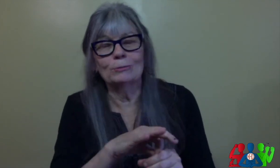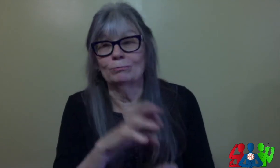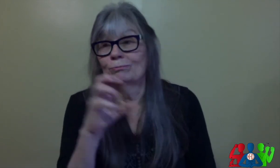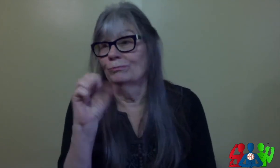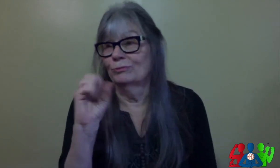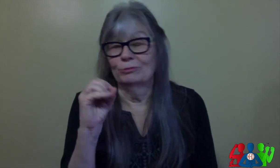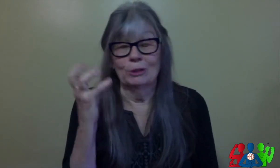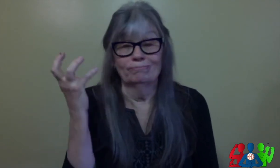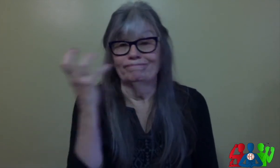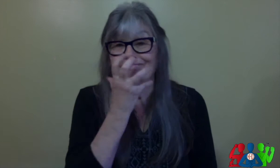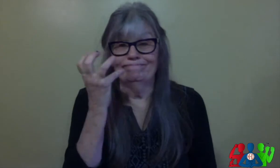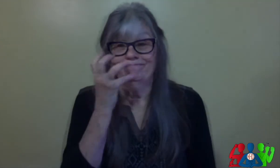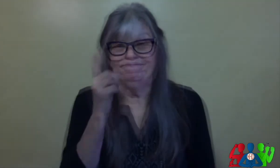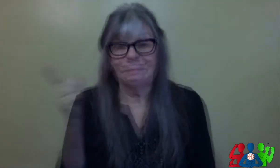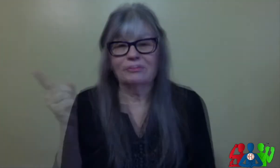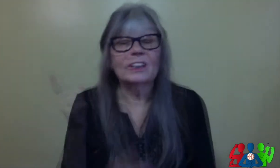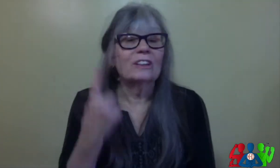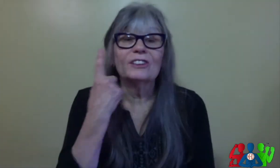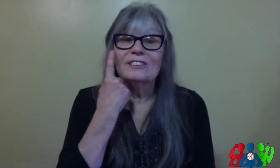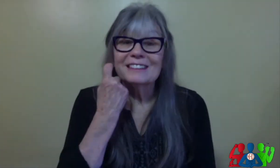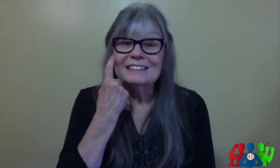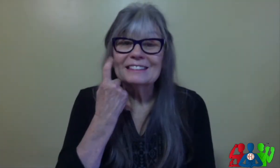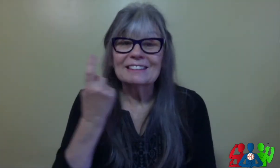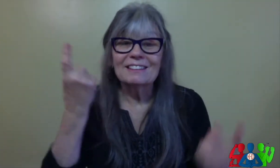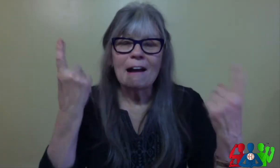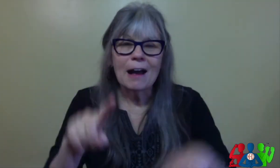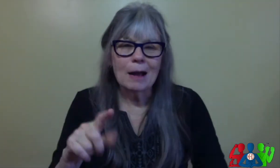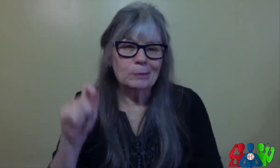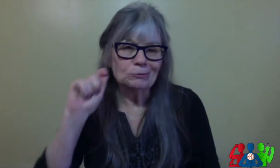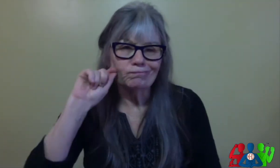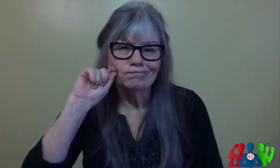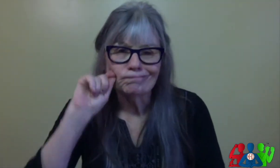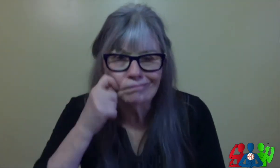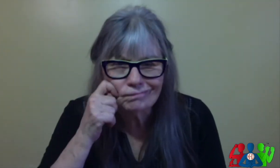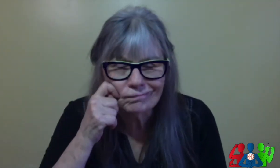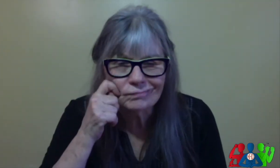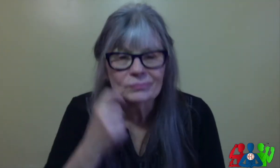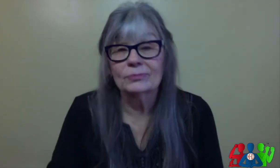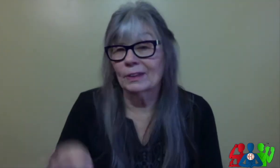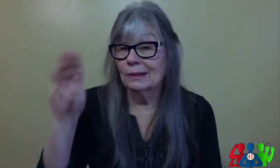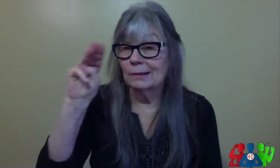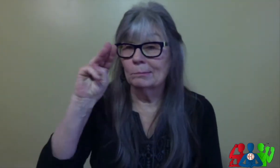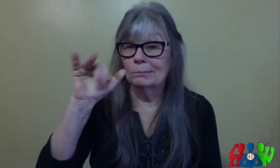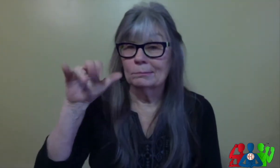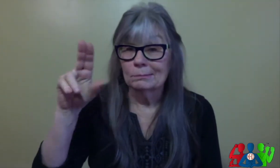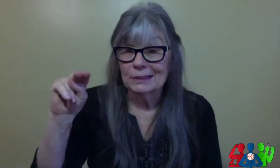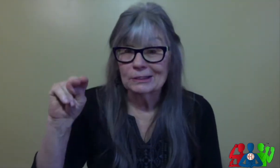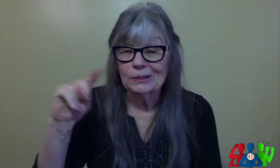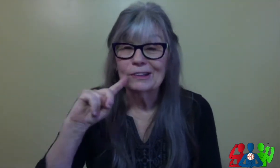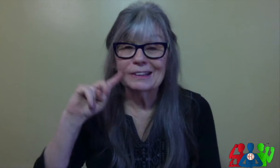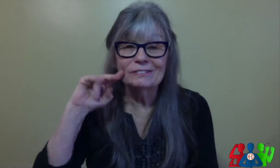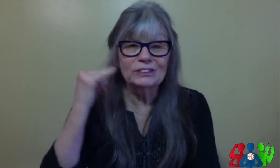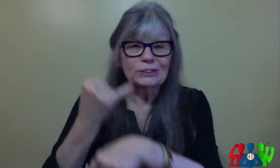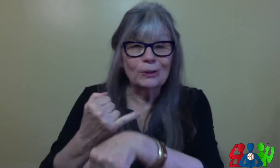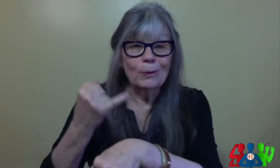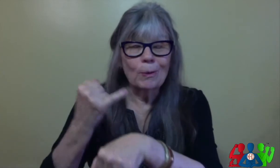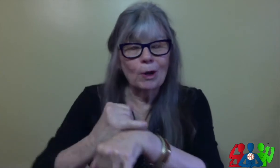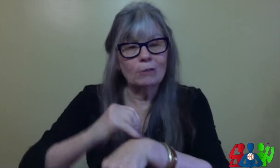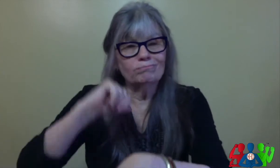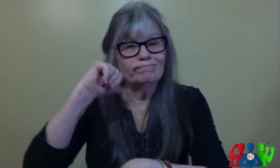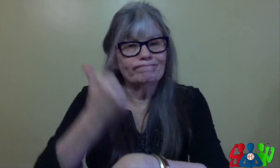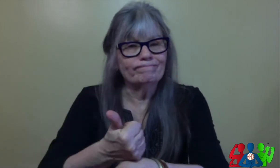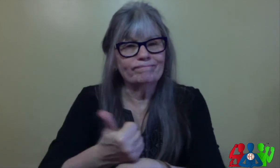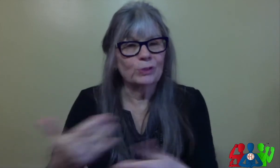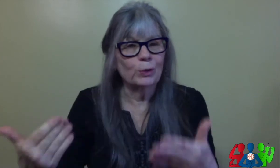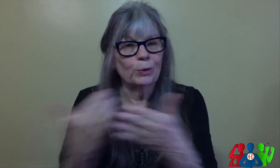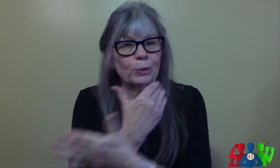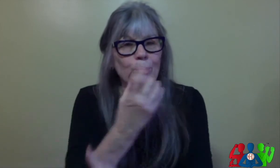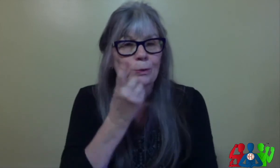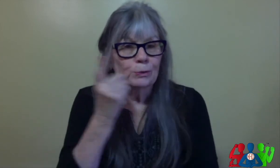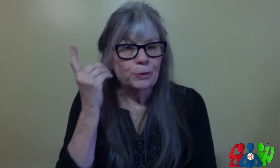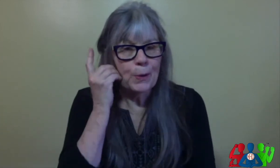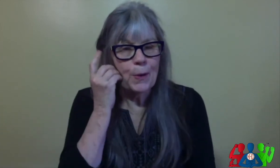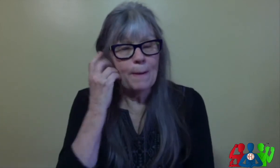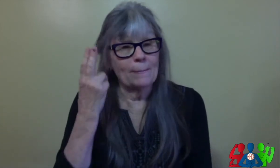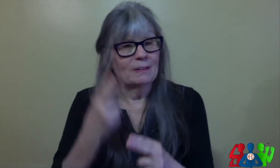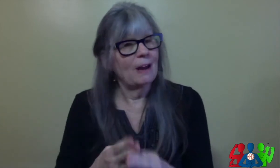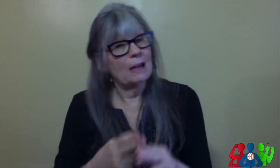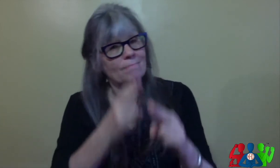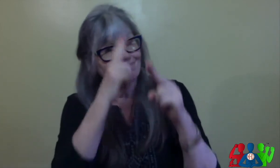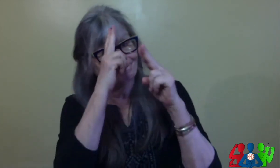vote and deaf women to vote. One add-on to this story is that recently at the Minnesota School